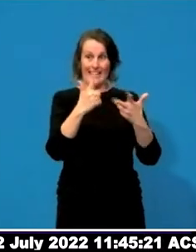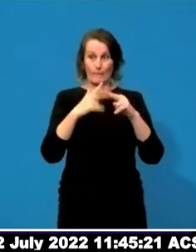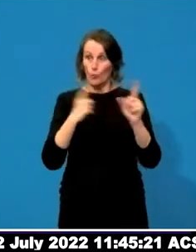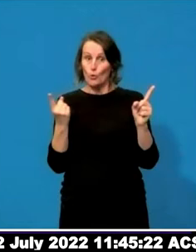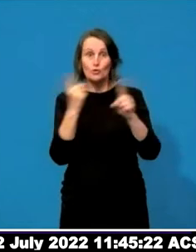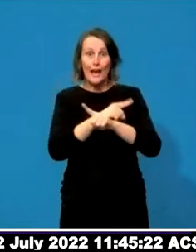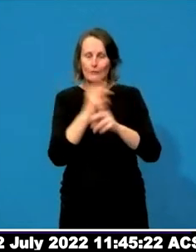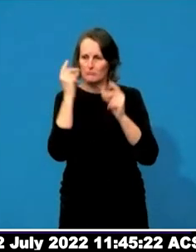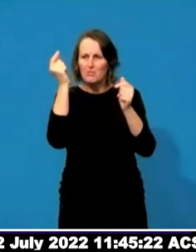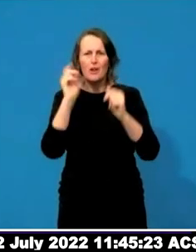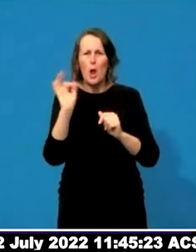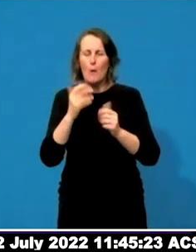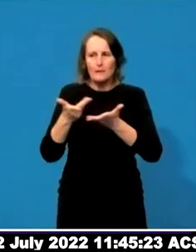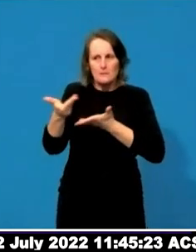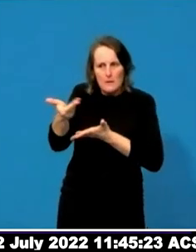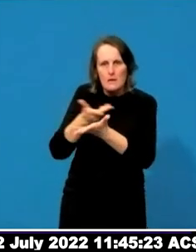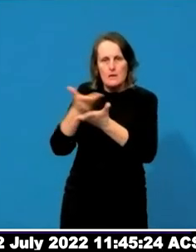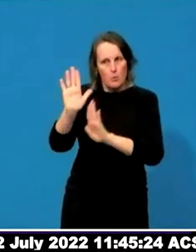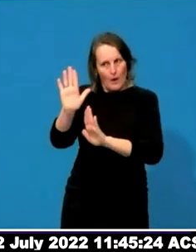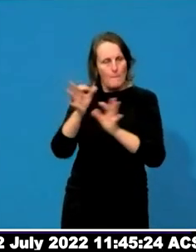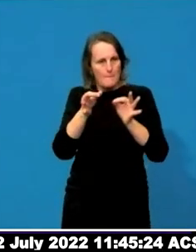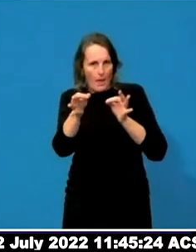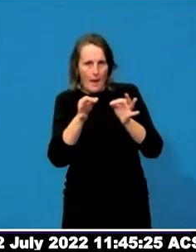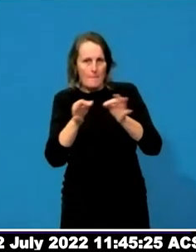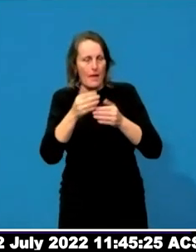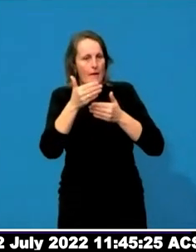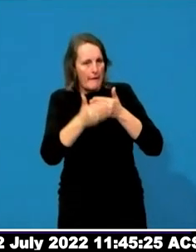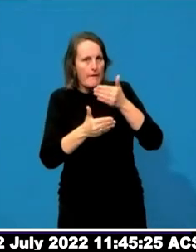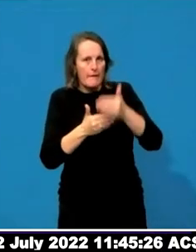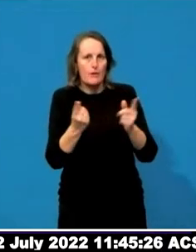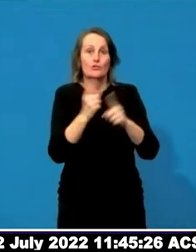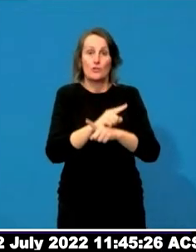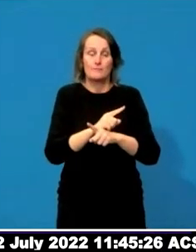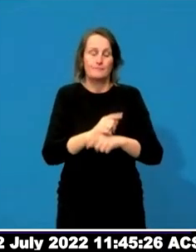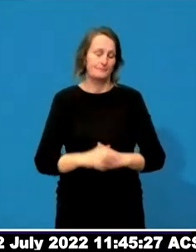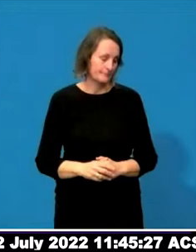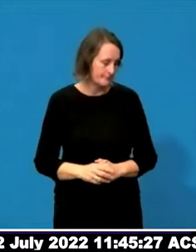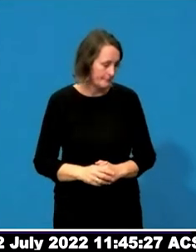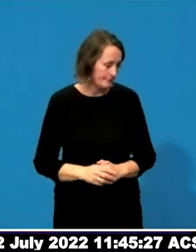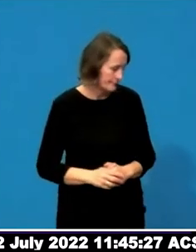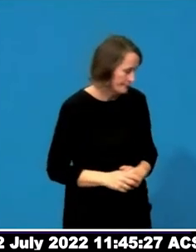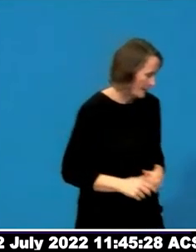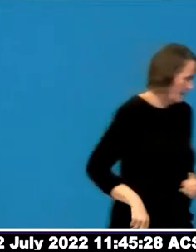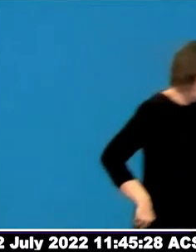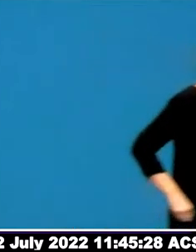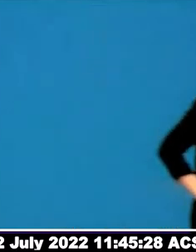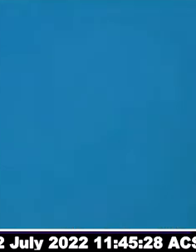and planning. And that's what I see is missing. It must be very difficult if you're in the middle of a meeting